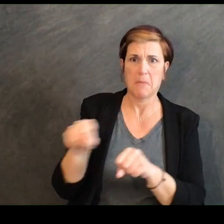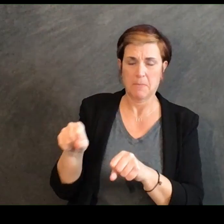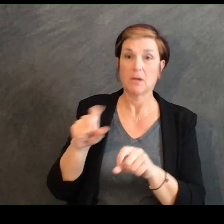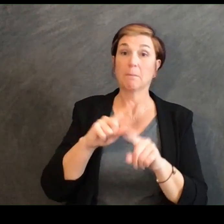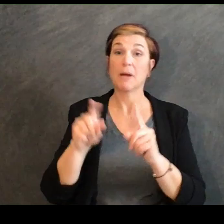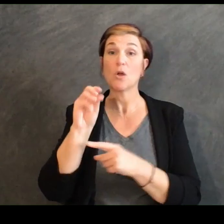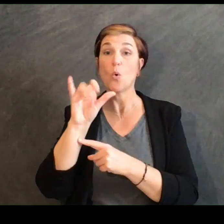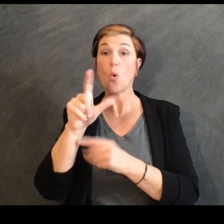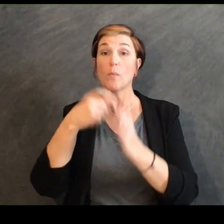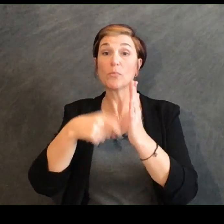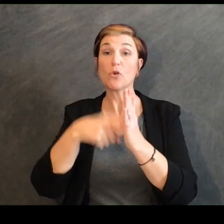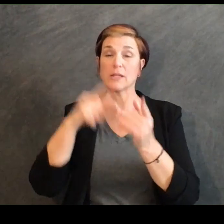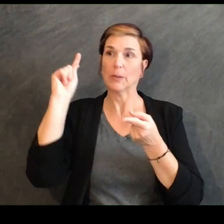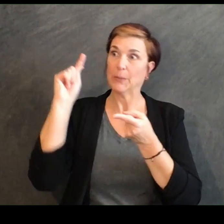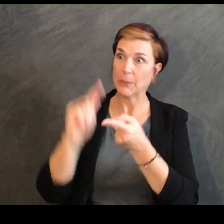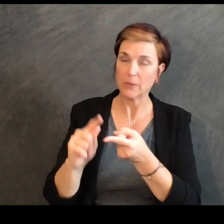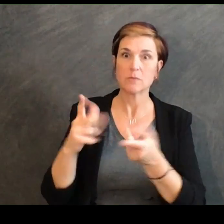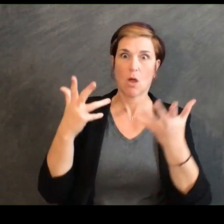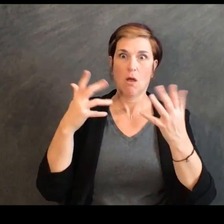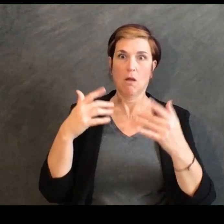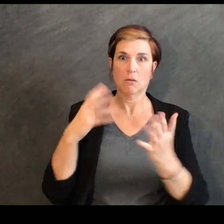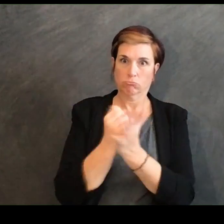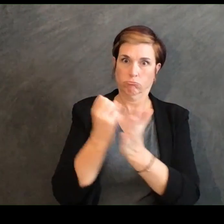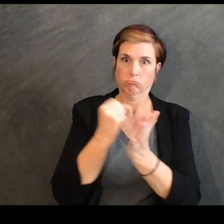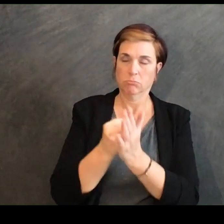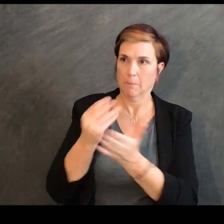so we're gonna fill it up there's a good time to fill it up I'd like to ask Mike